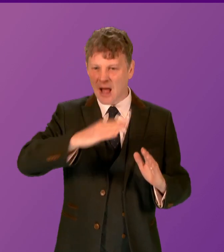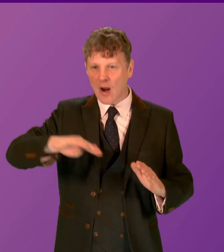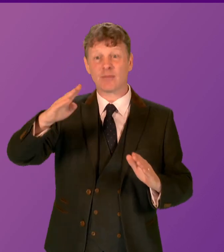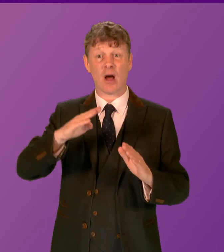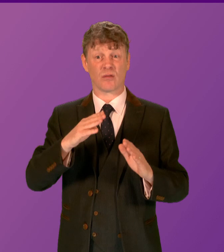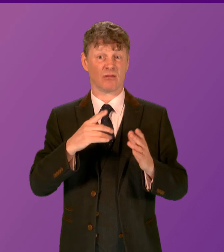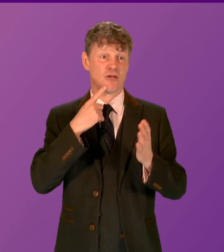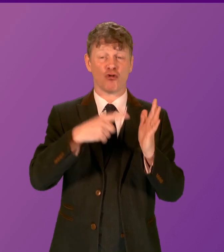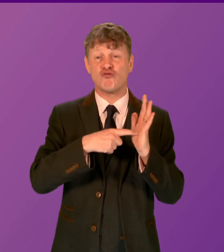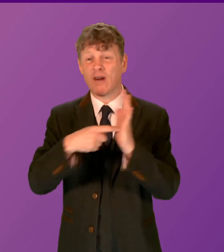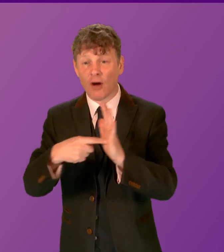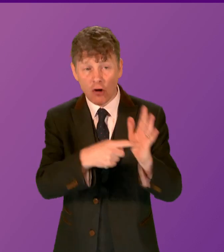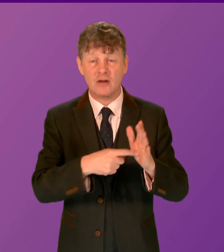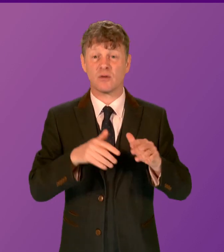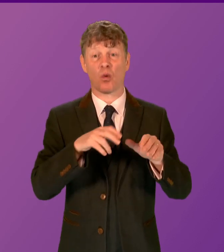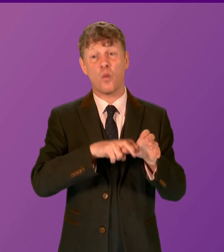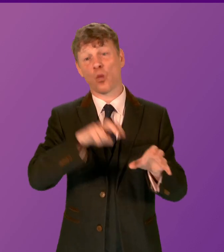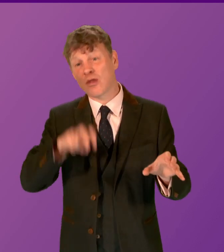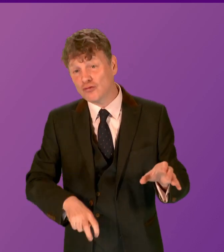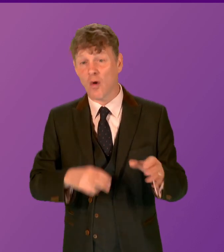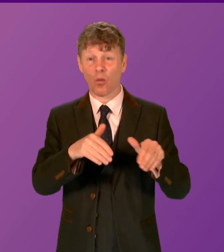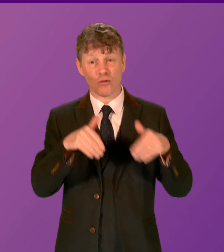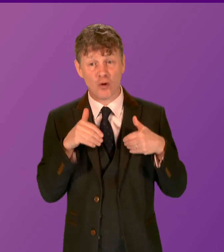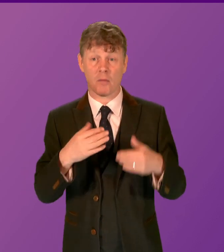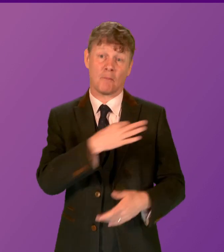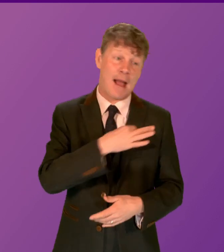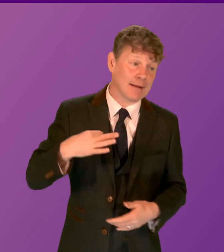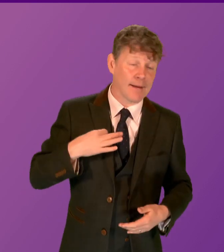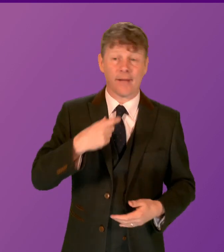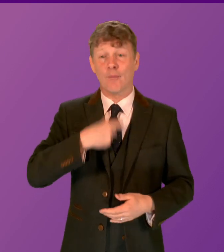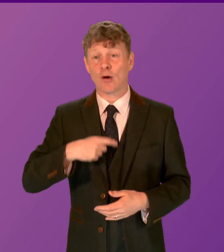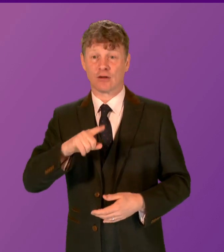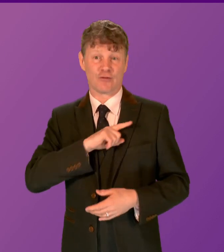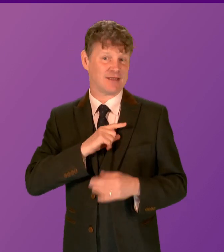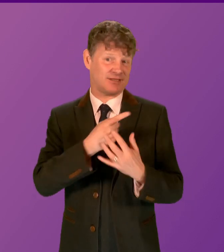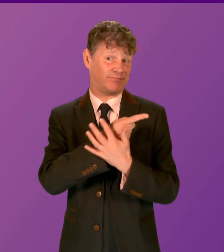a variety of reasons, including medical or personal ones, or due to extensions to the